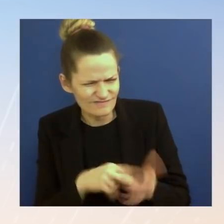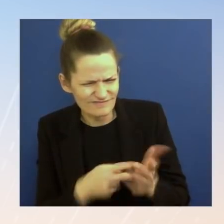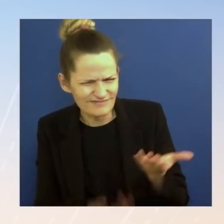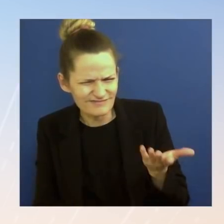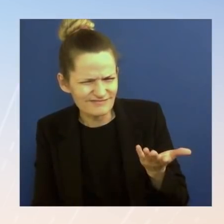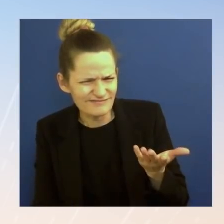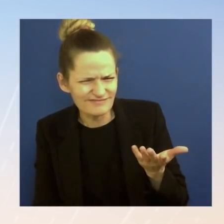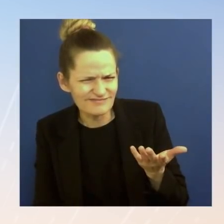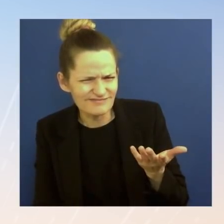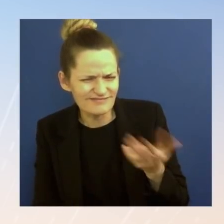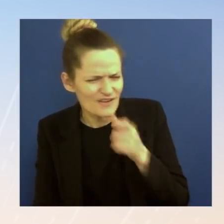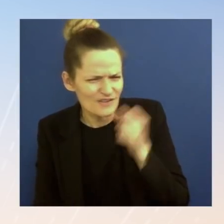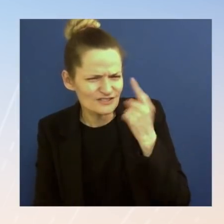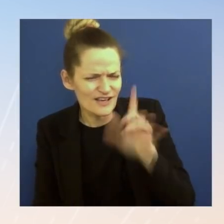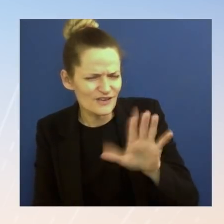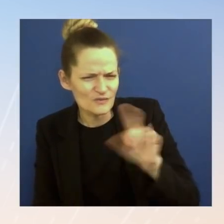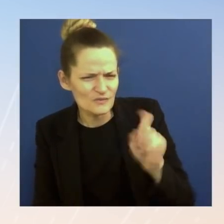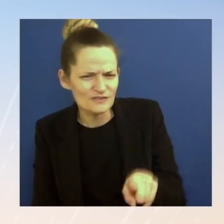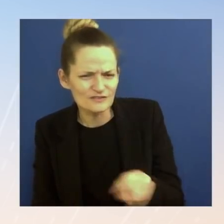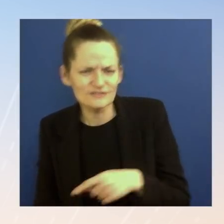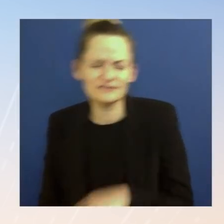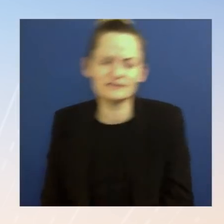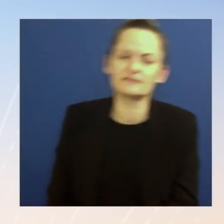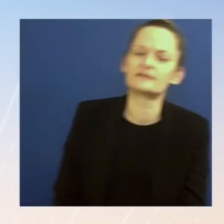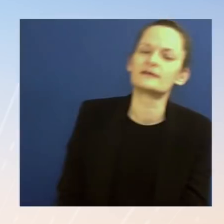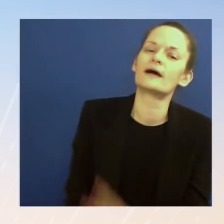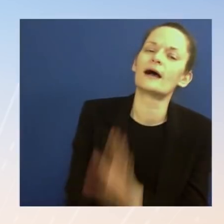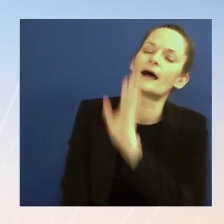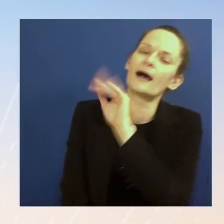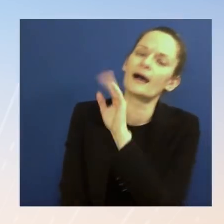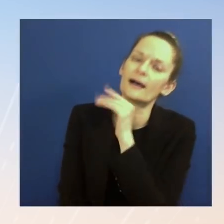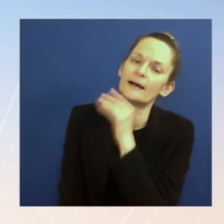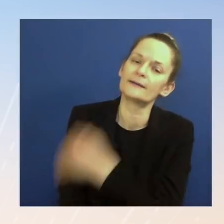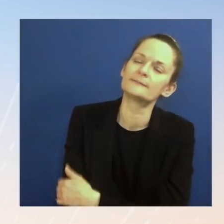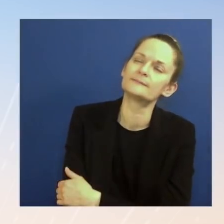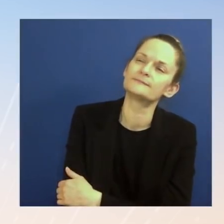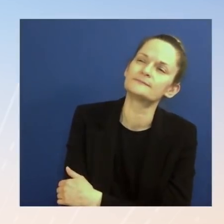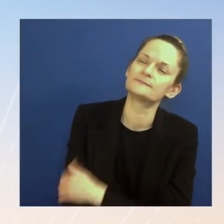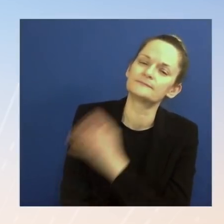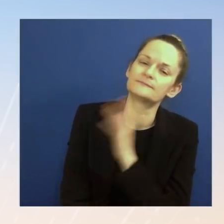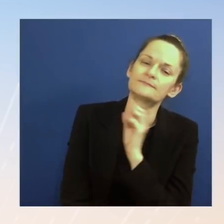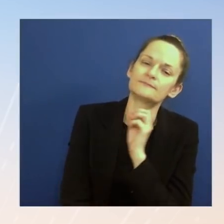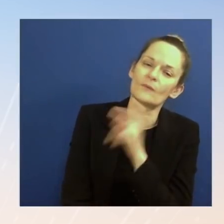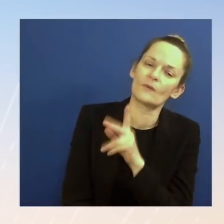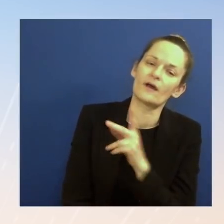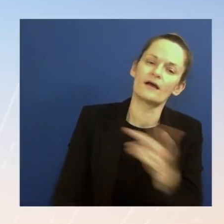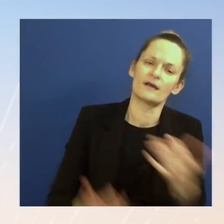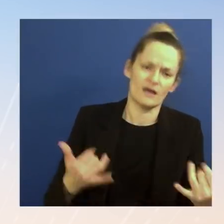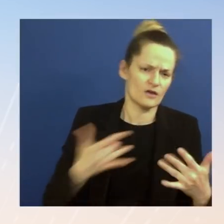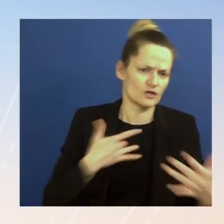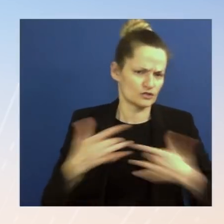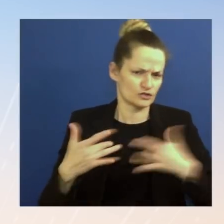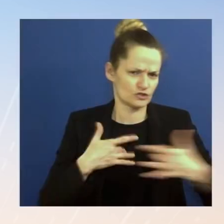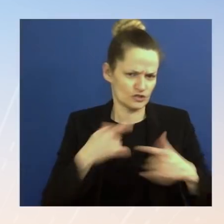Taiwan -- there's a great concern that if you have a treaty and it comes to a difficult situation, whether it's really going to be honored. Ms. Psaki: We've never stepped back